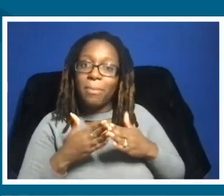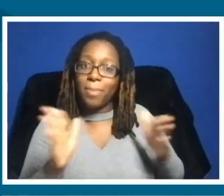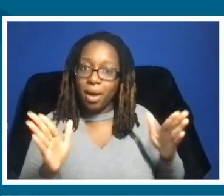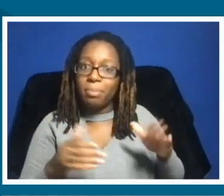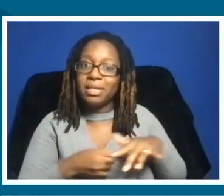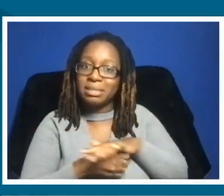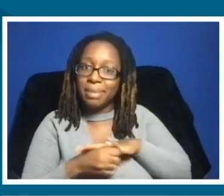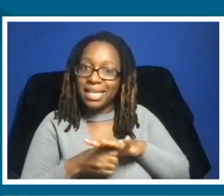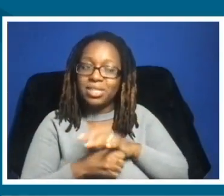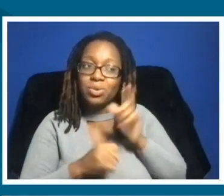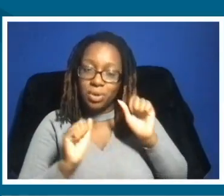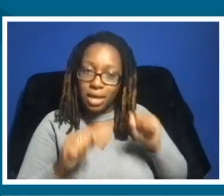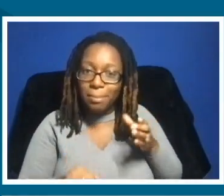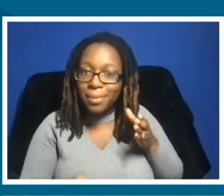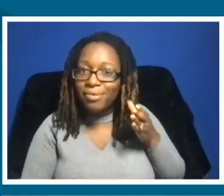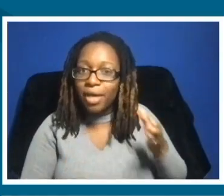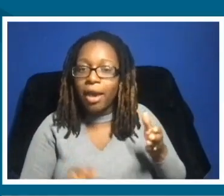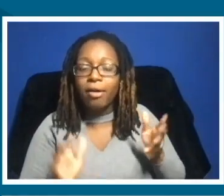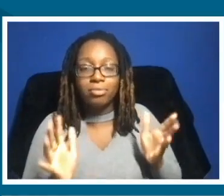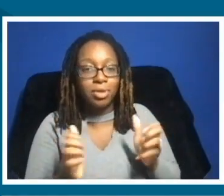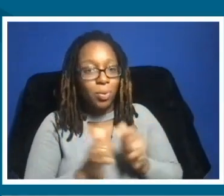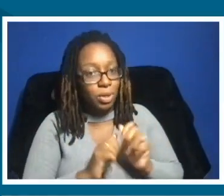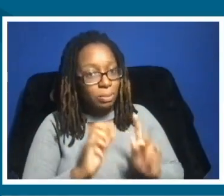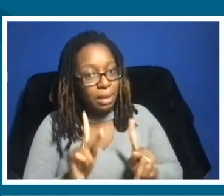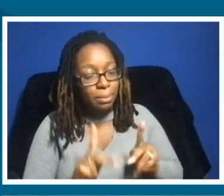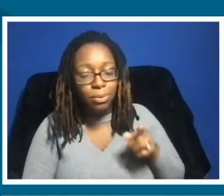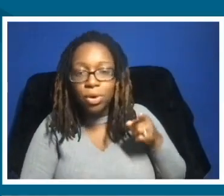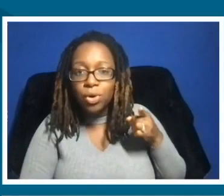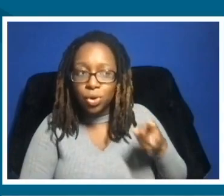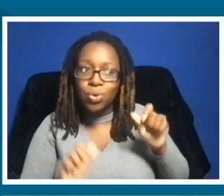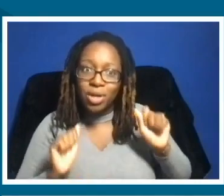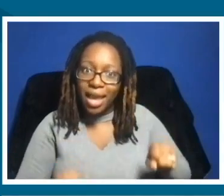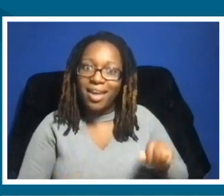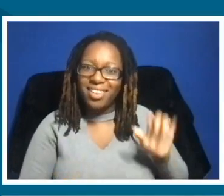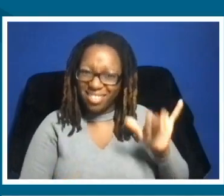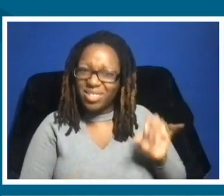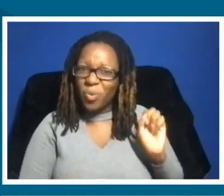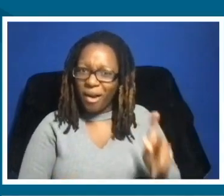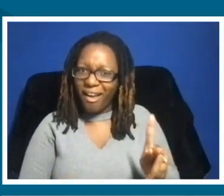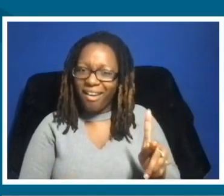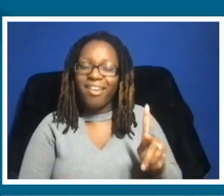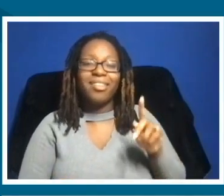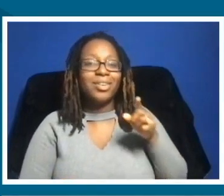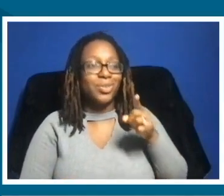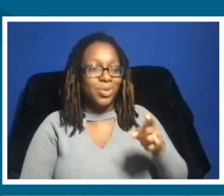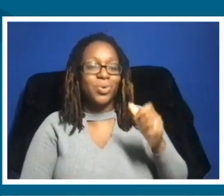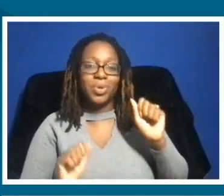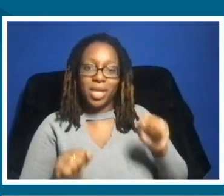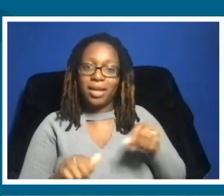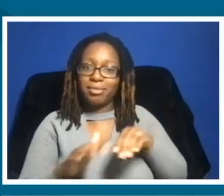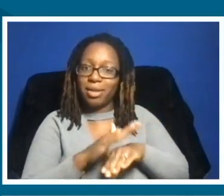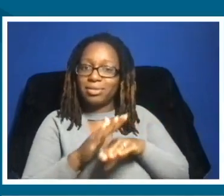and that is okay and no that's a part of living here and you're able to access